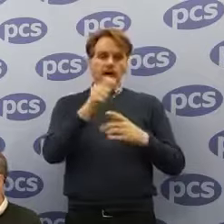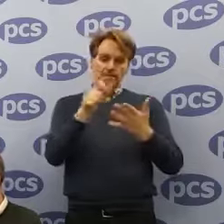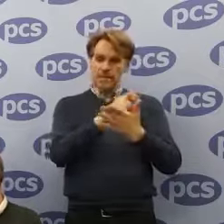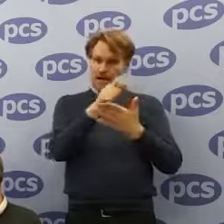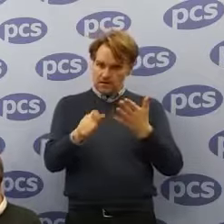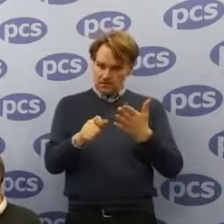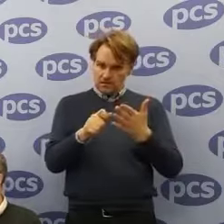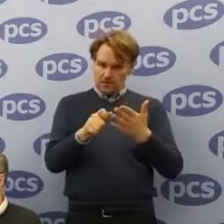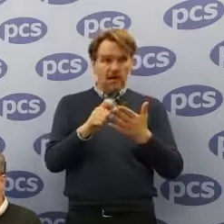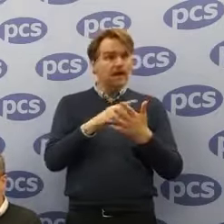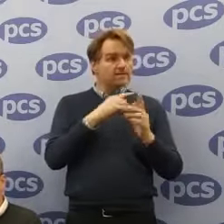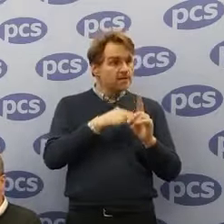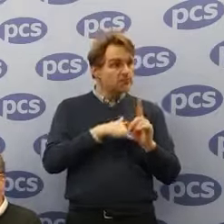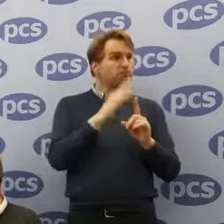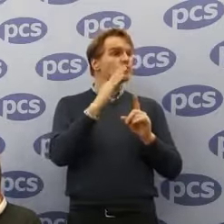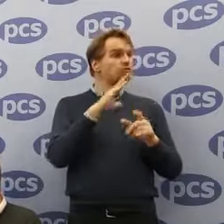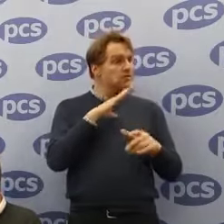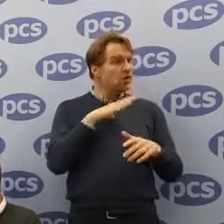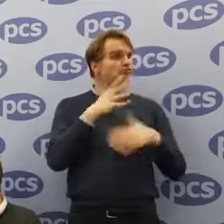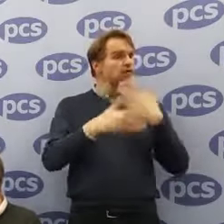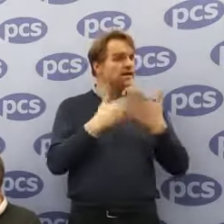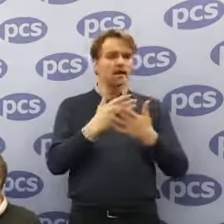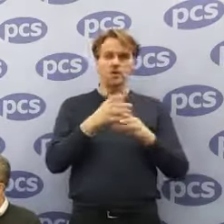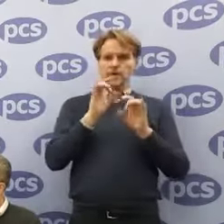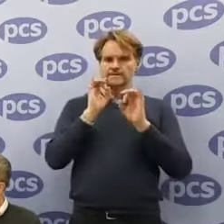have made progress, reporting that back to members and engaging with the